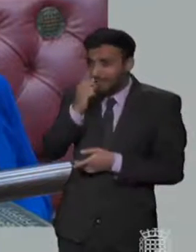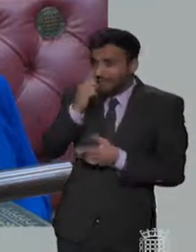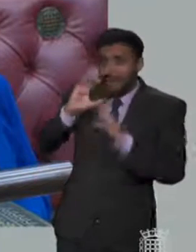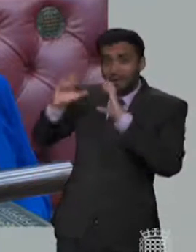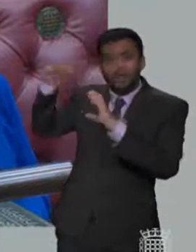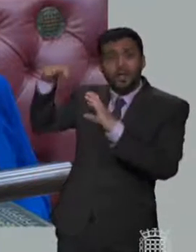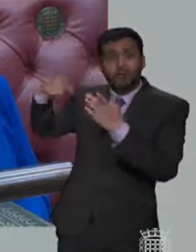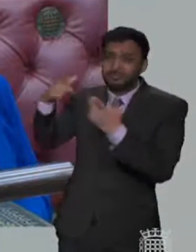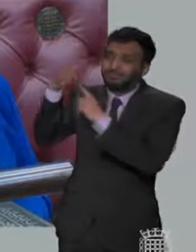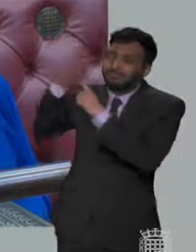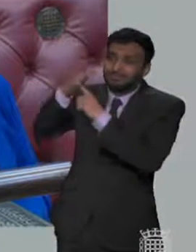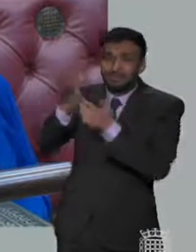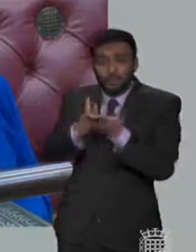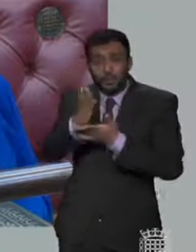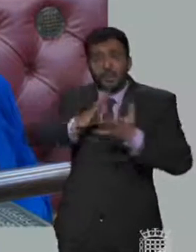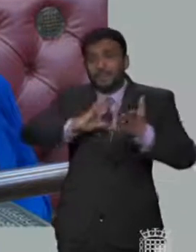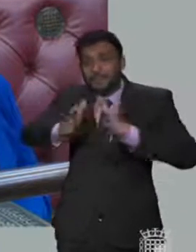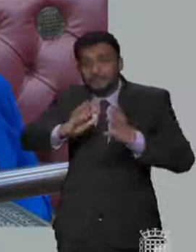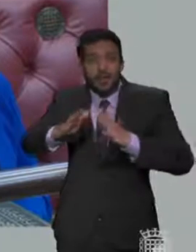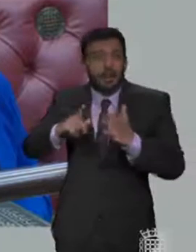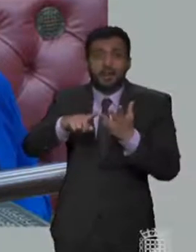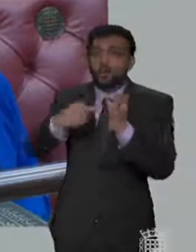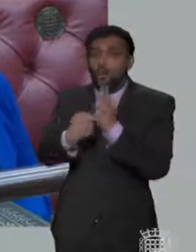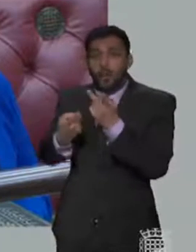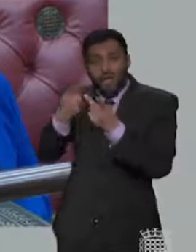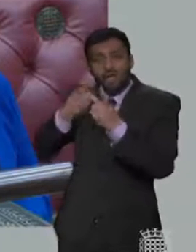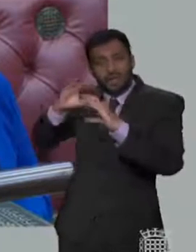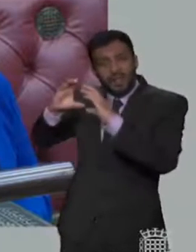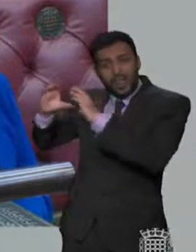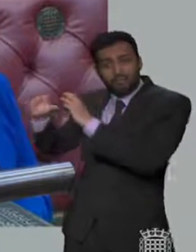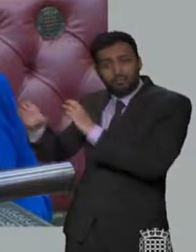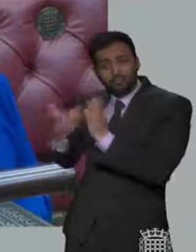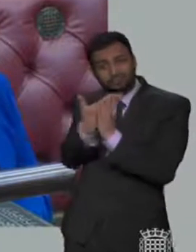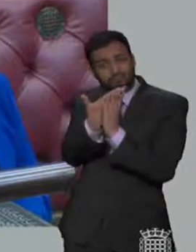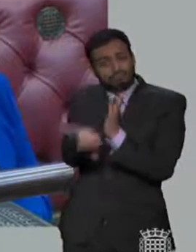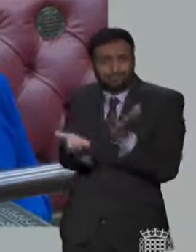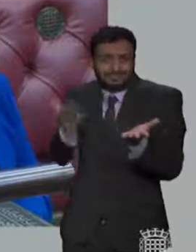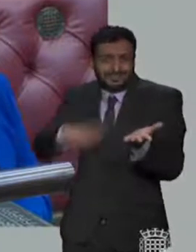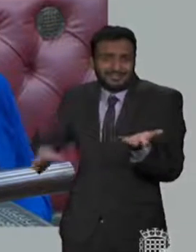forms of deaf communication as my honourable friend the minister for disabled people has said